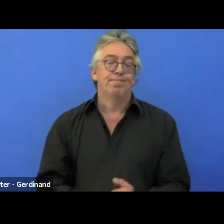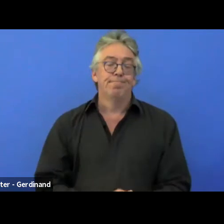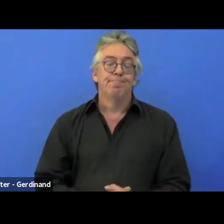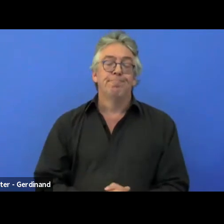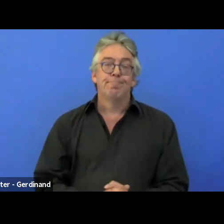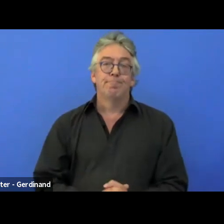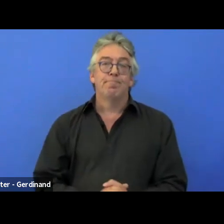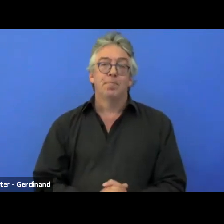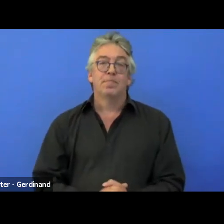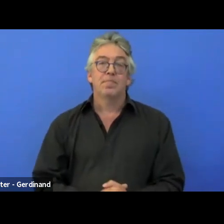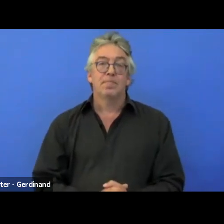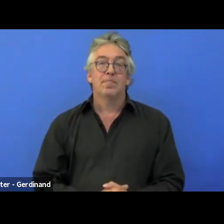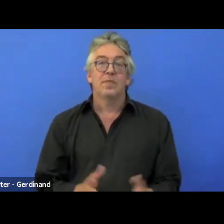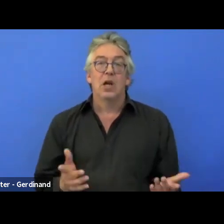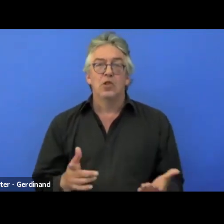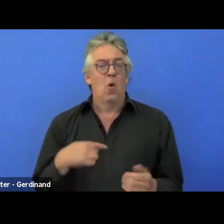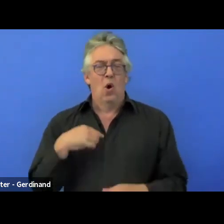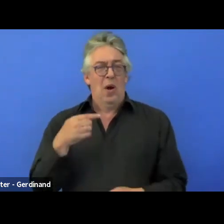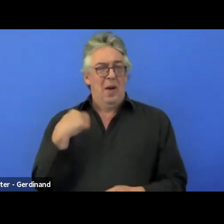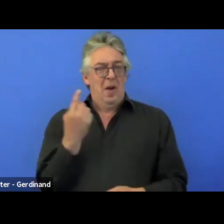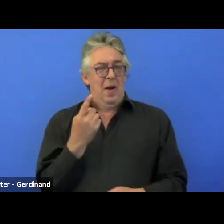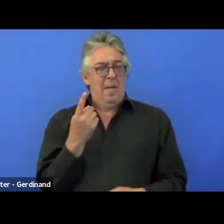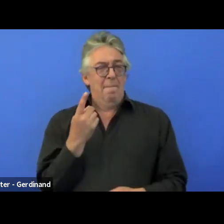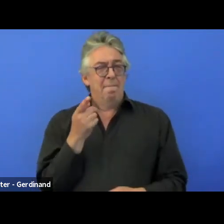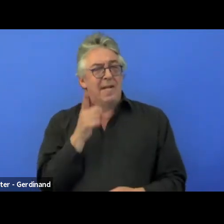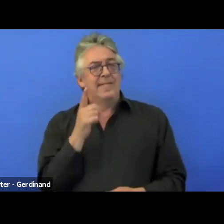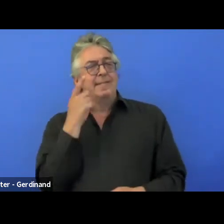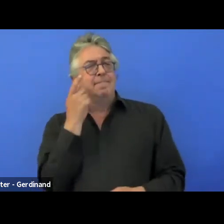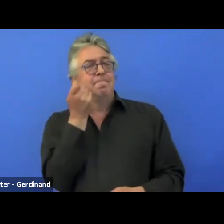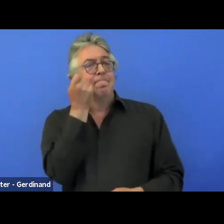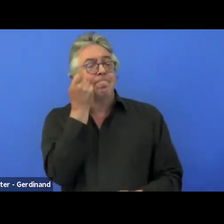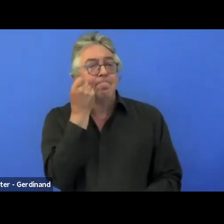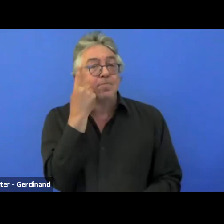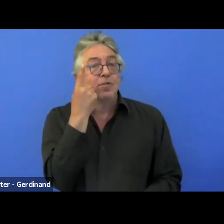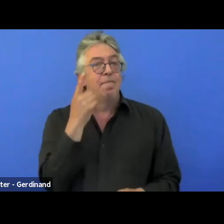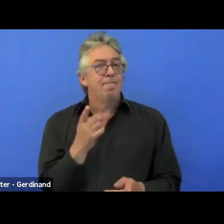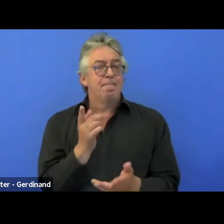So, we can consider that the chances of influencing